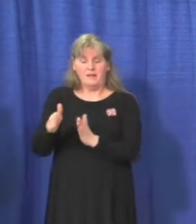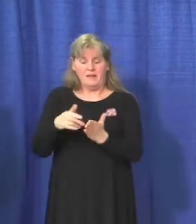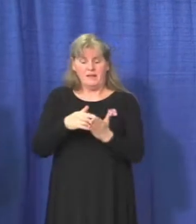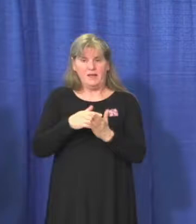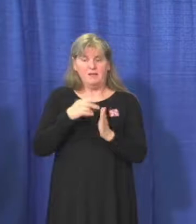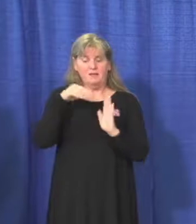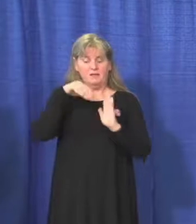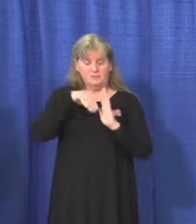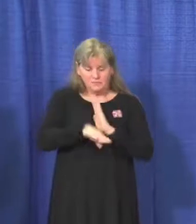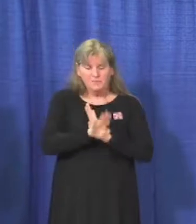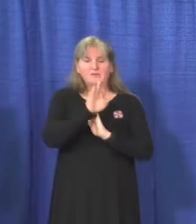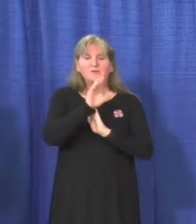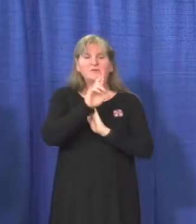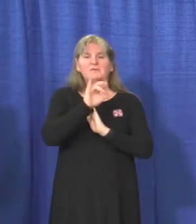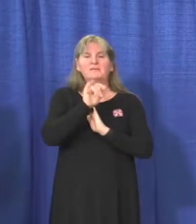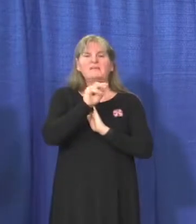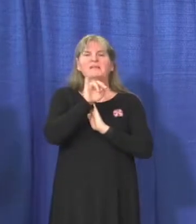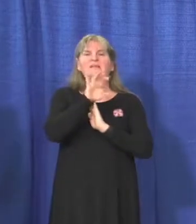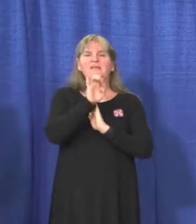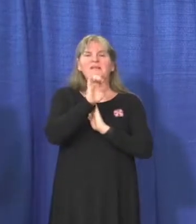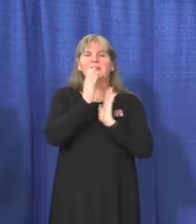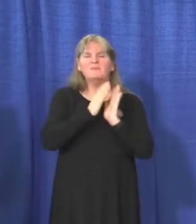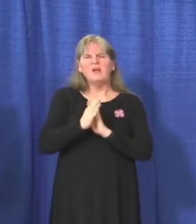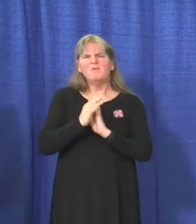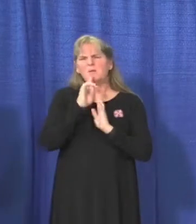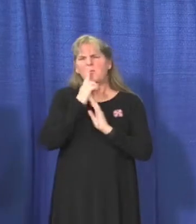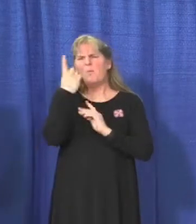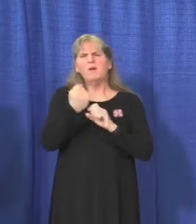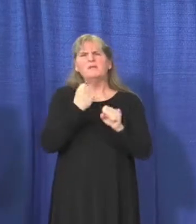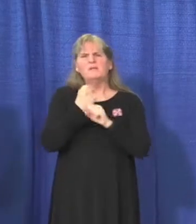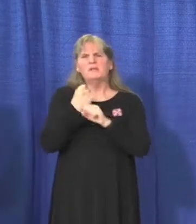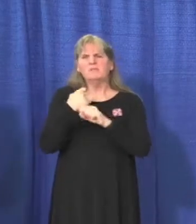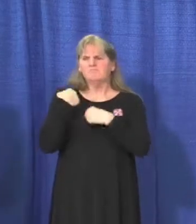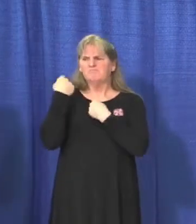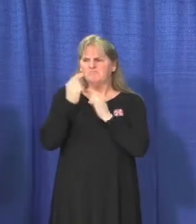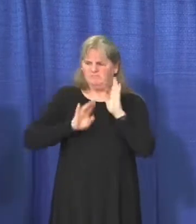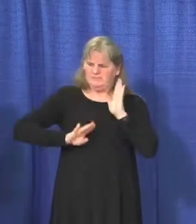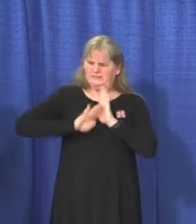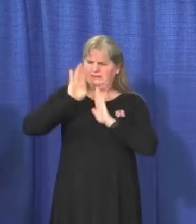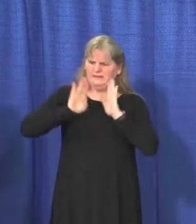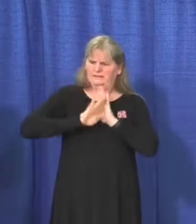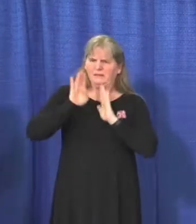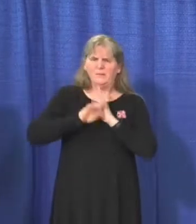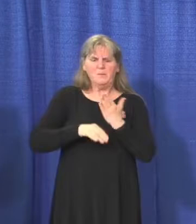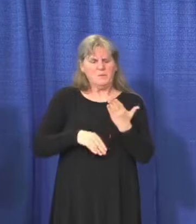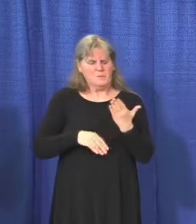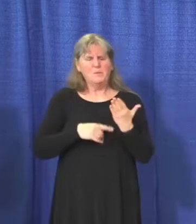in the making. No one ever thought for one